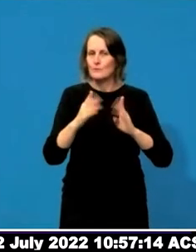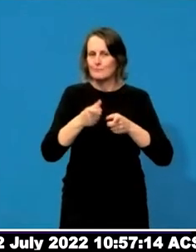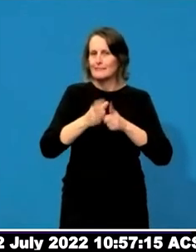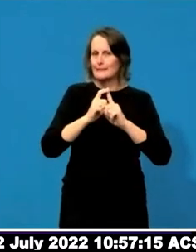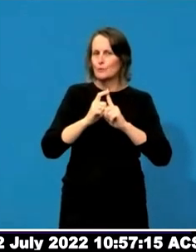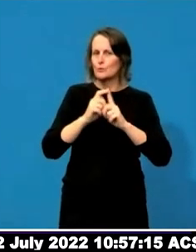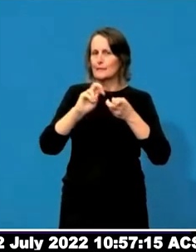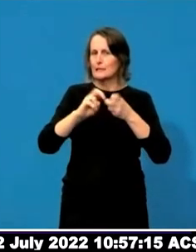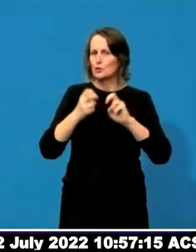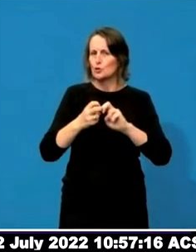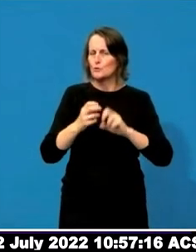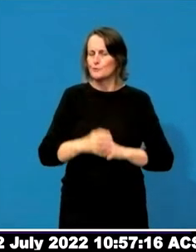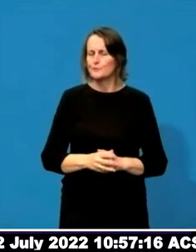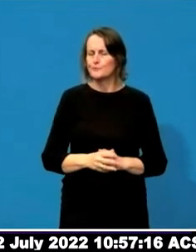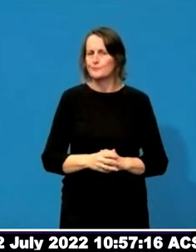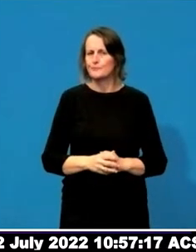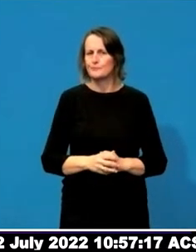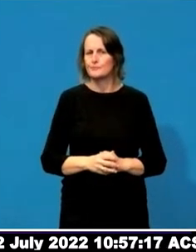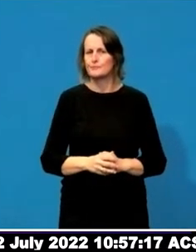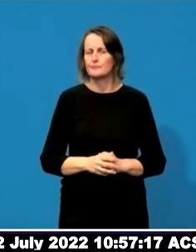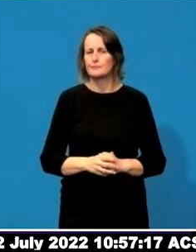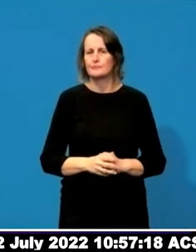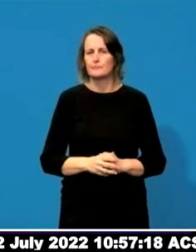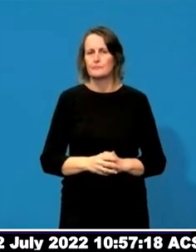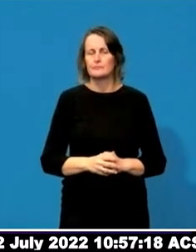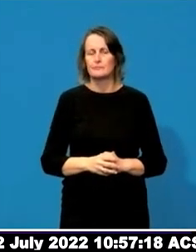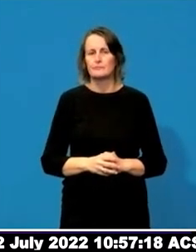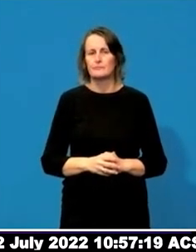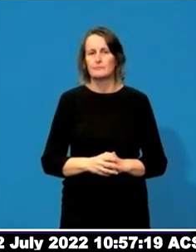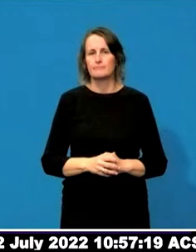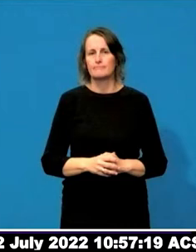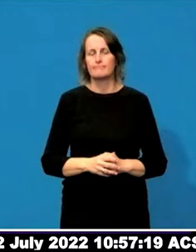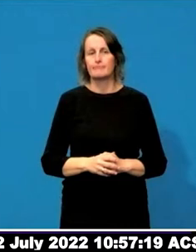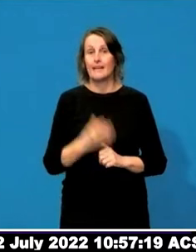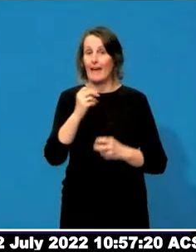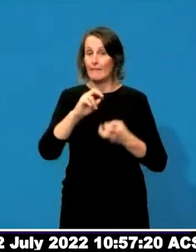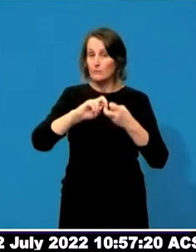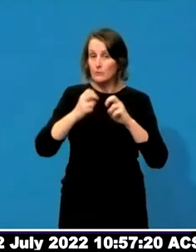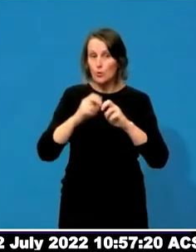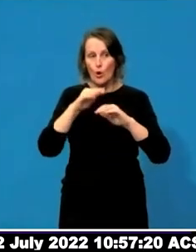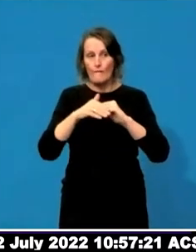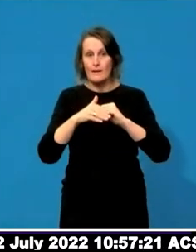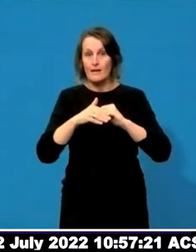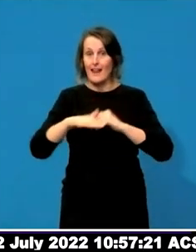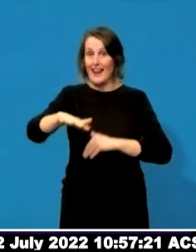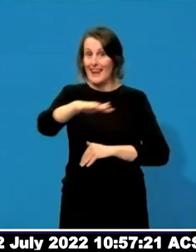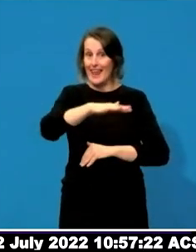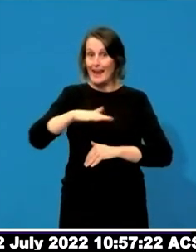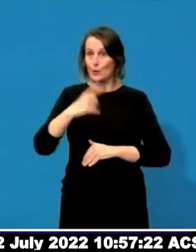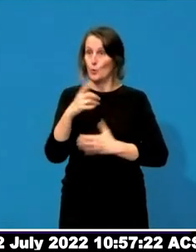There are issues about land ownership and the availability of land